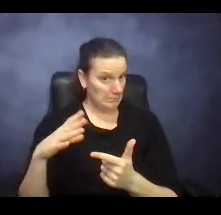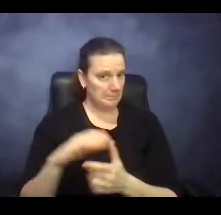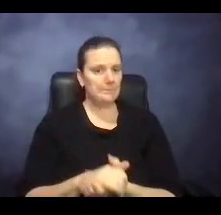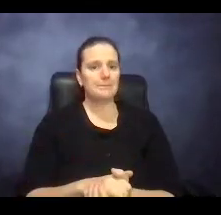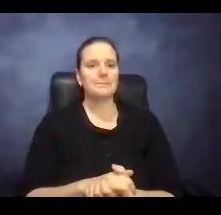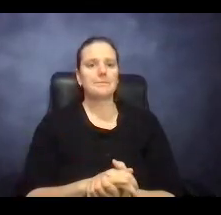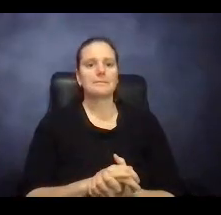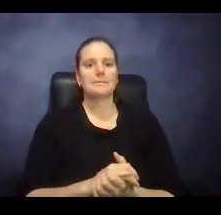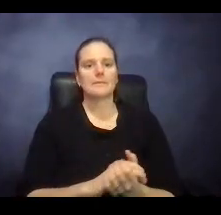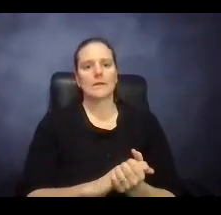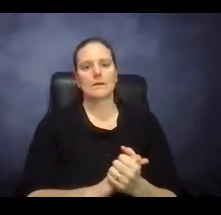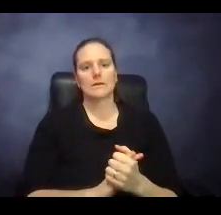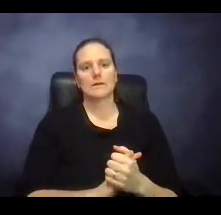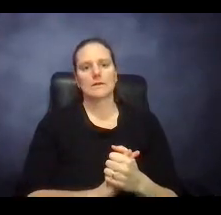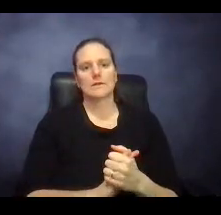The thing I like the best are the bone broth proteins.